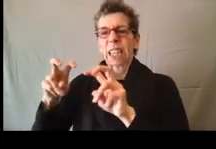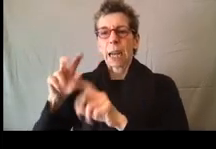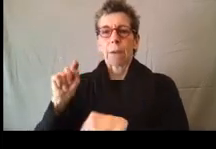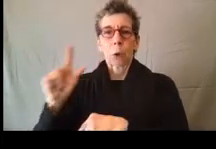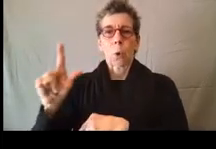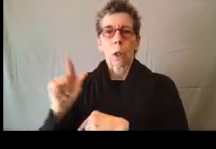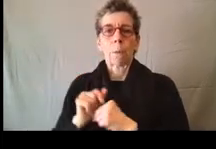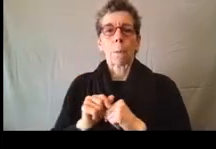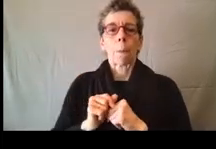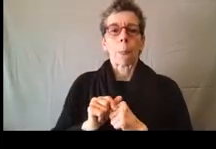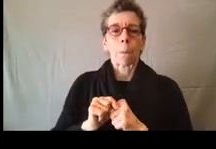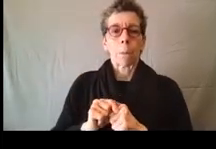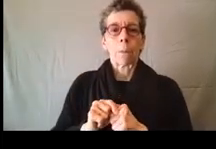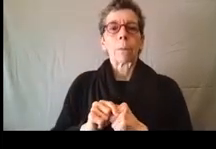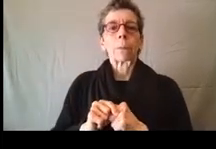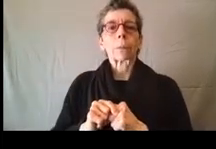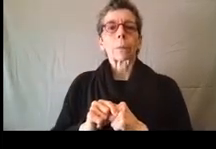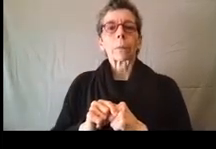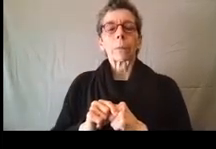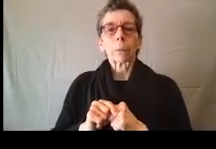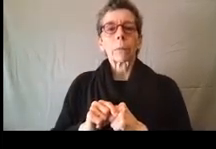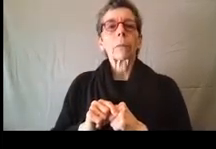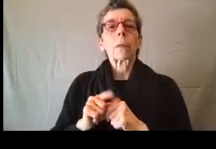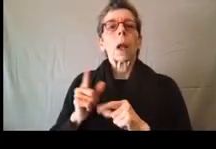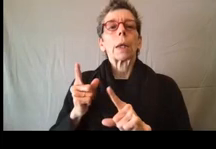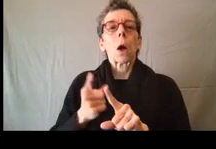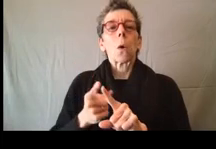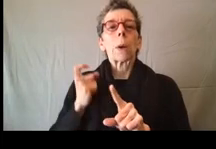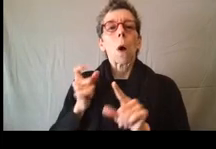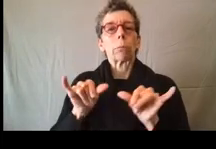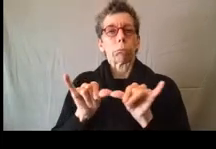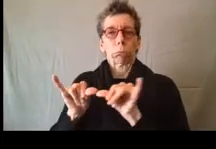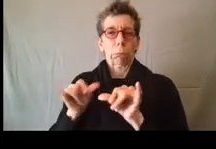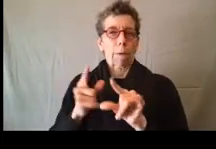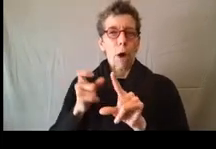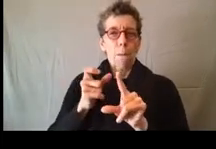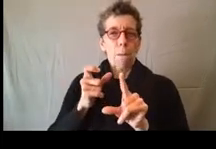financial services provision from experts. And then to take these benchmarks and create